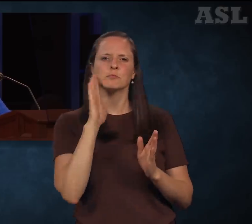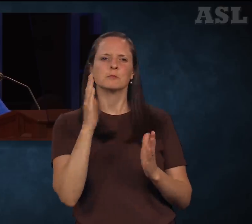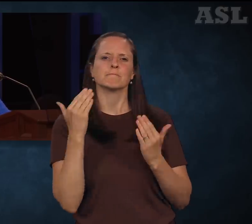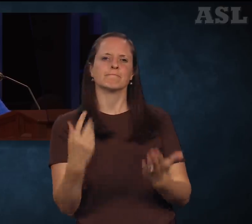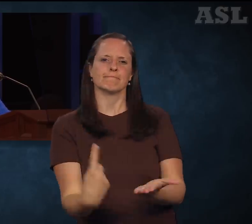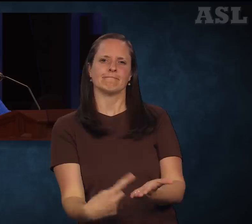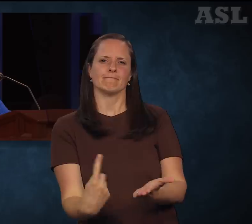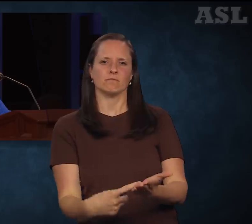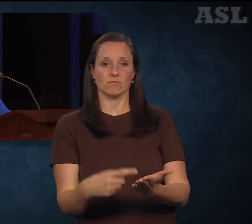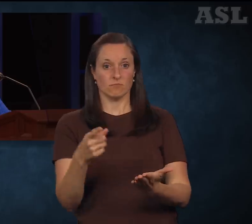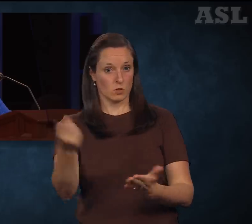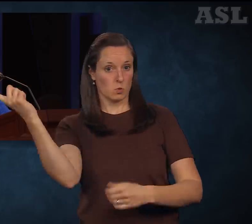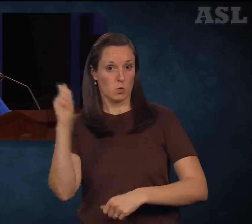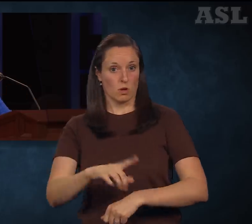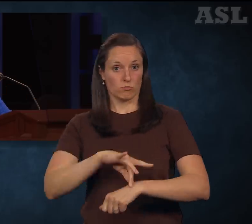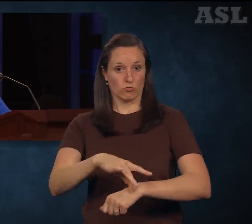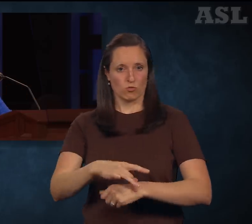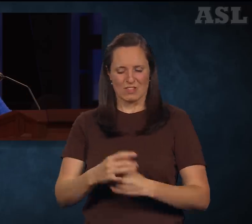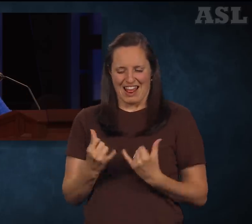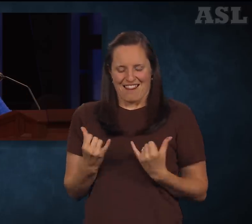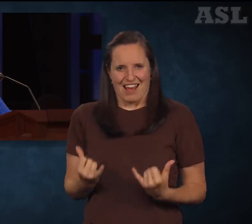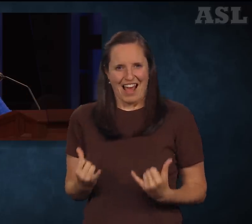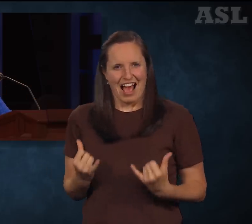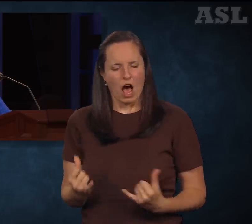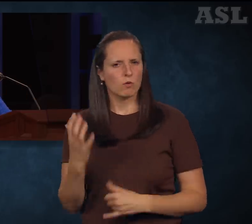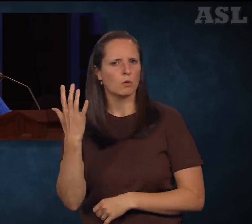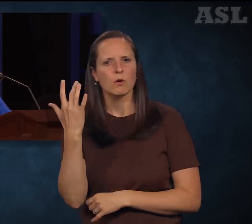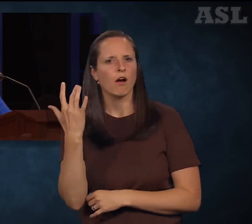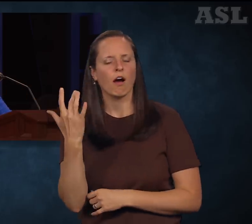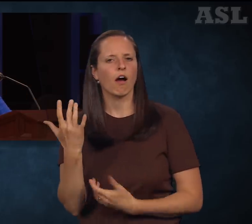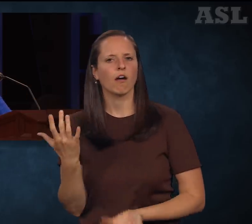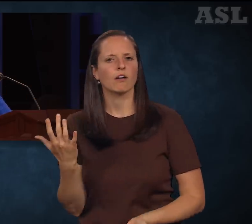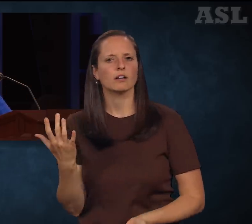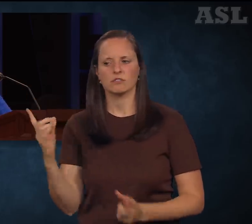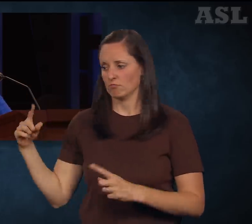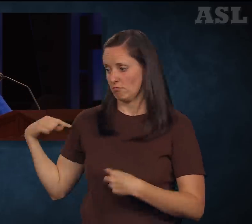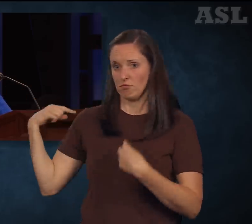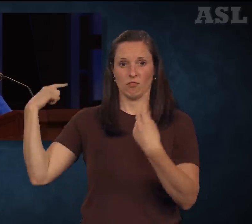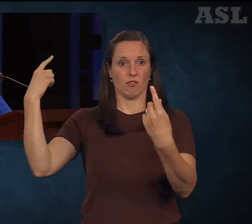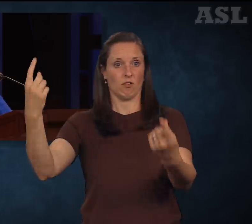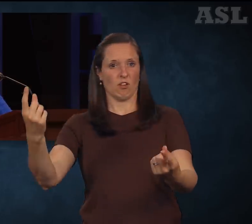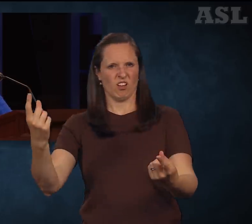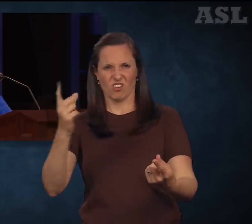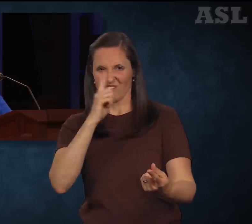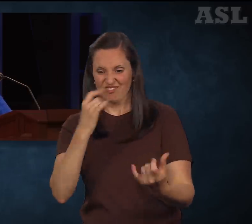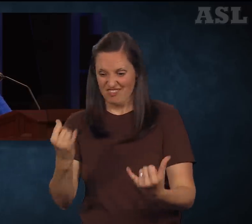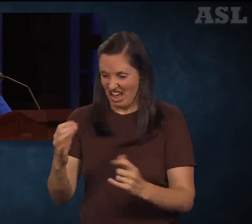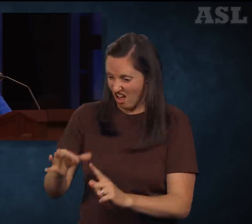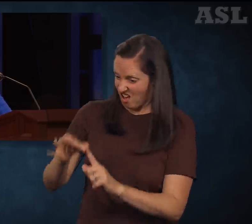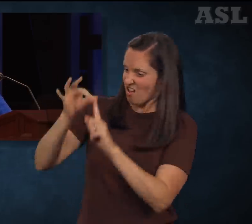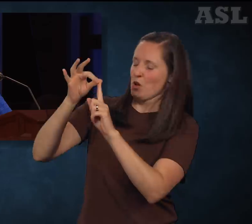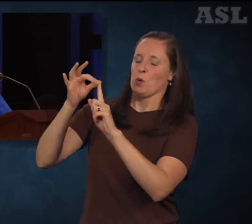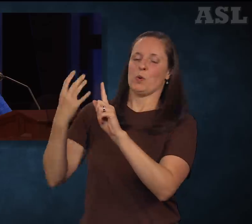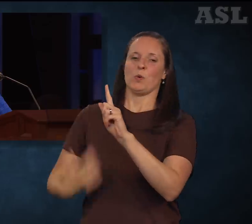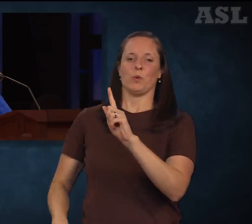IN YOUR MIND, LET'S SHIFT AND TALK ABOUT WHY YOU ARE HERE ON EARTH AT THIS PARTICULAR